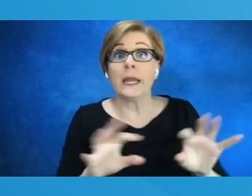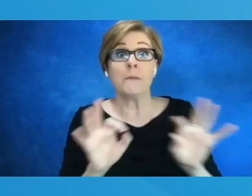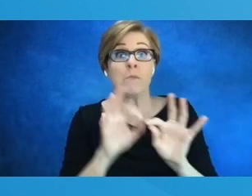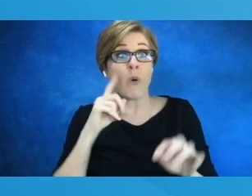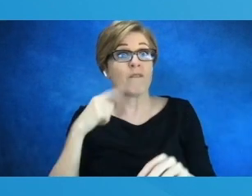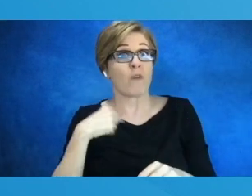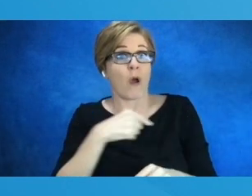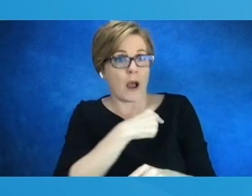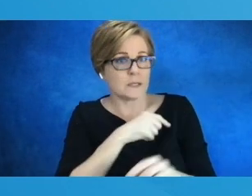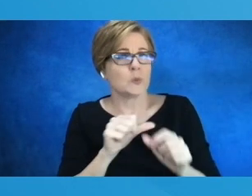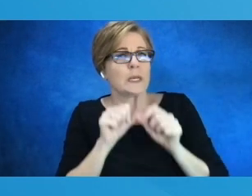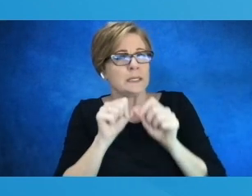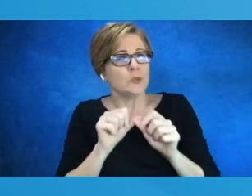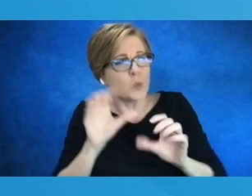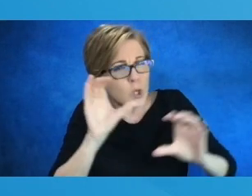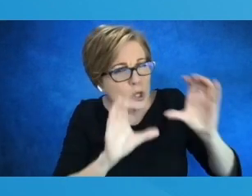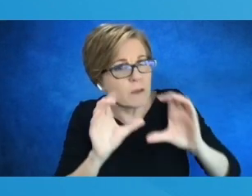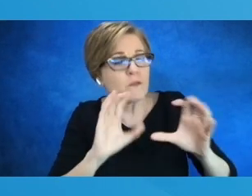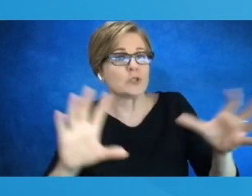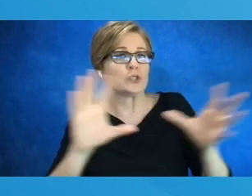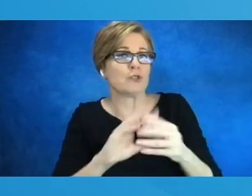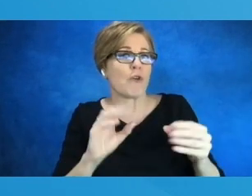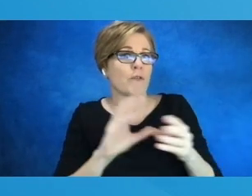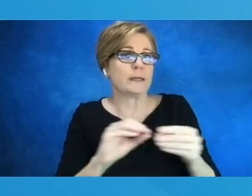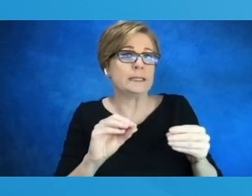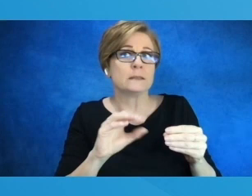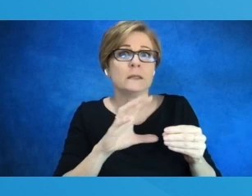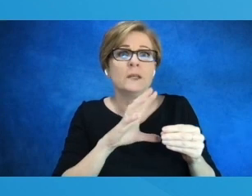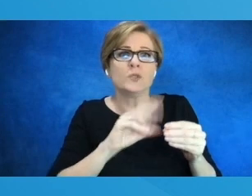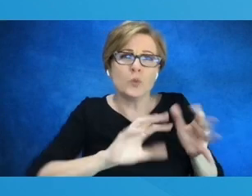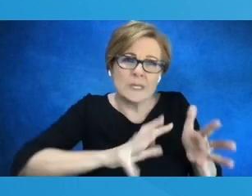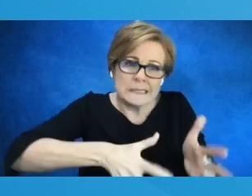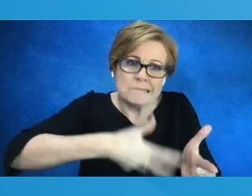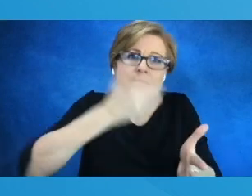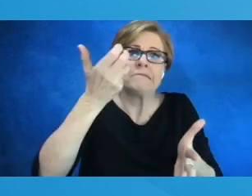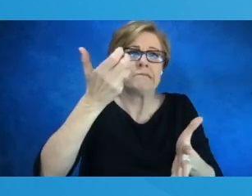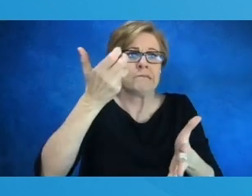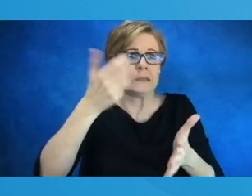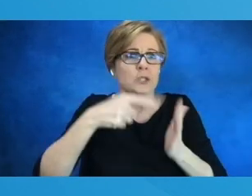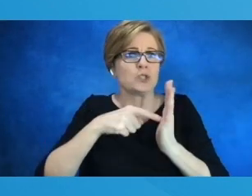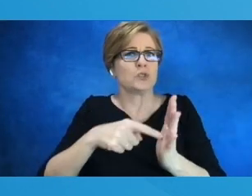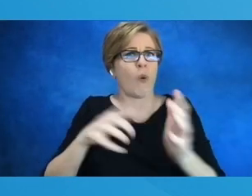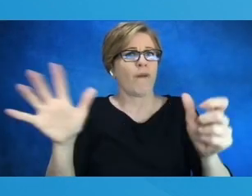stories so that we can continue to tell more complete stories and gain deeper understandings